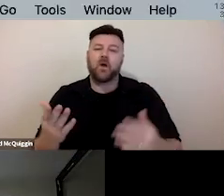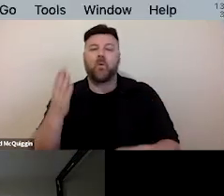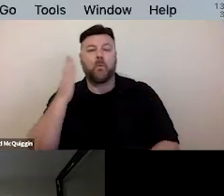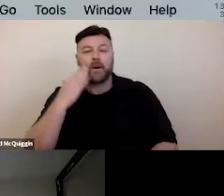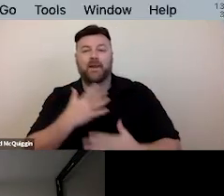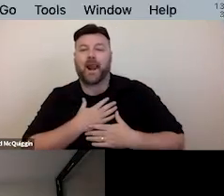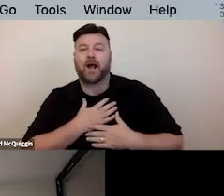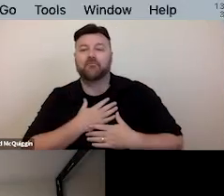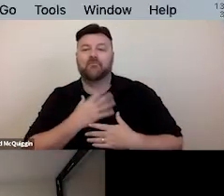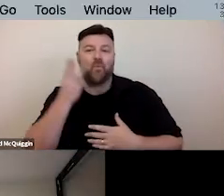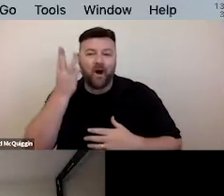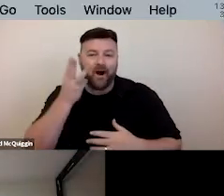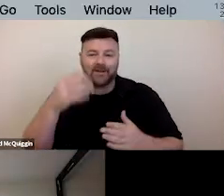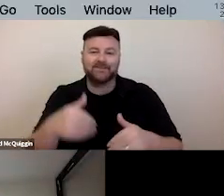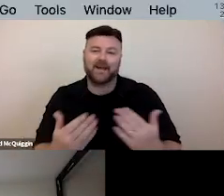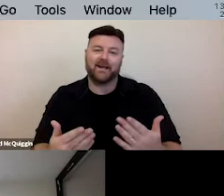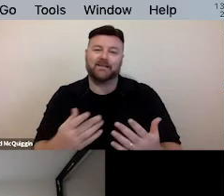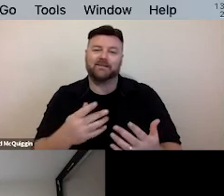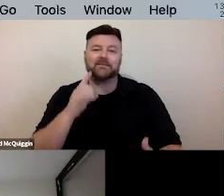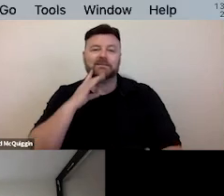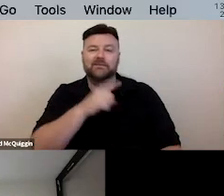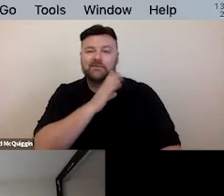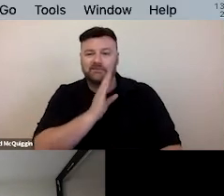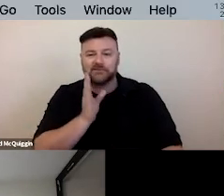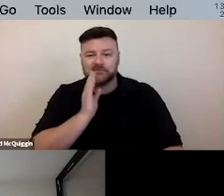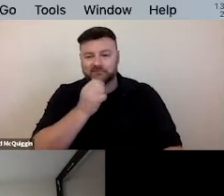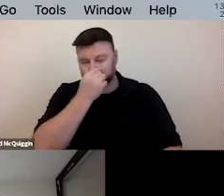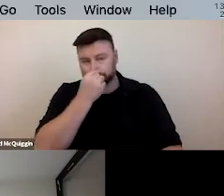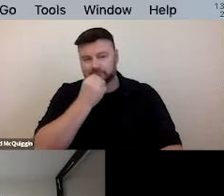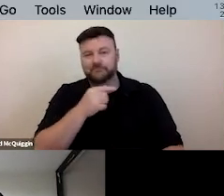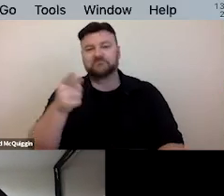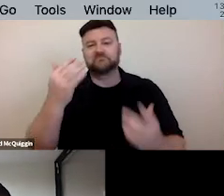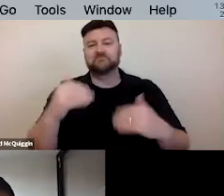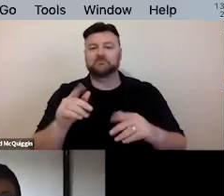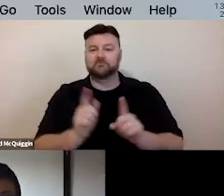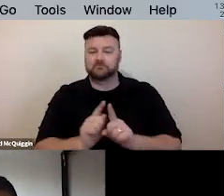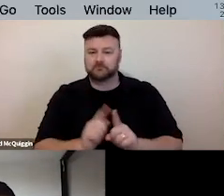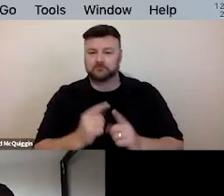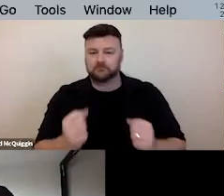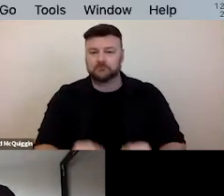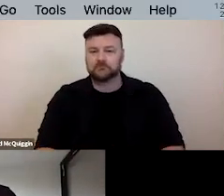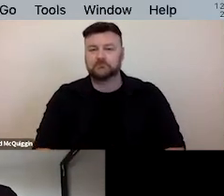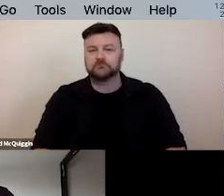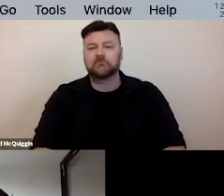missed that one out.